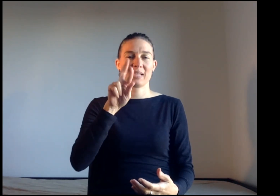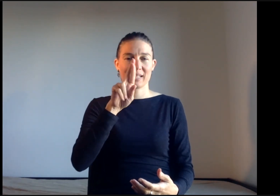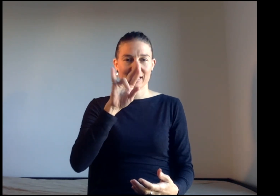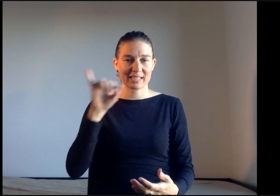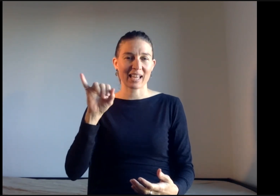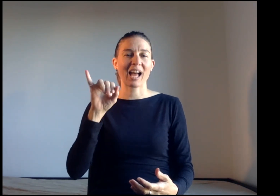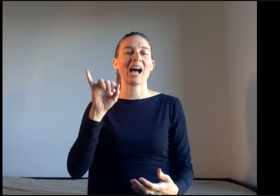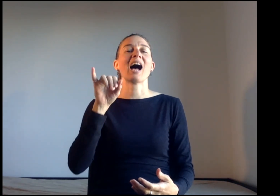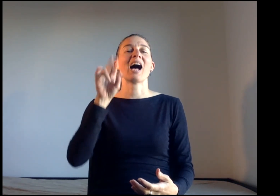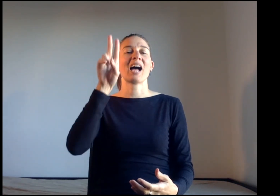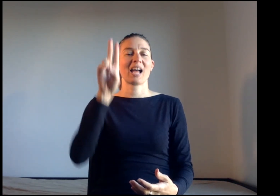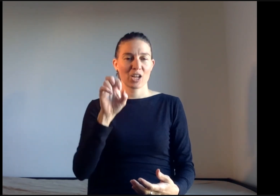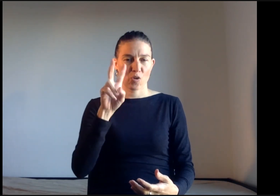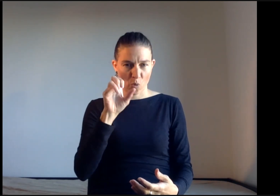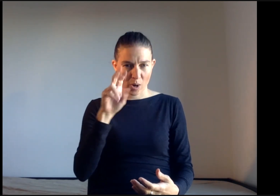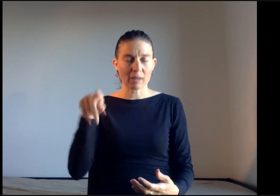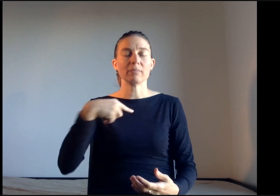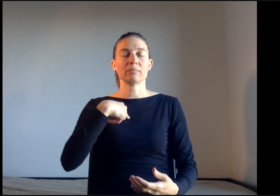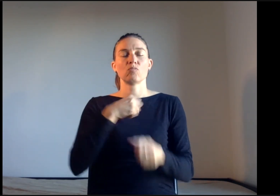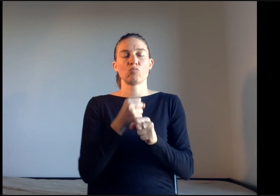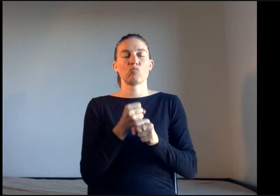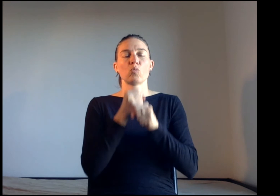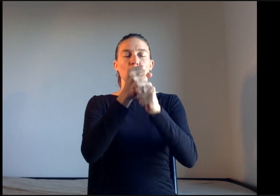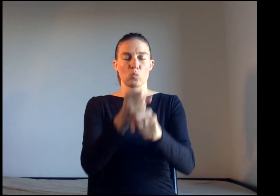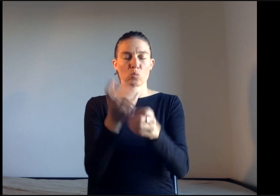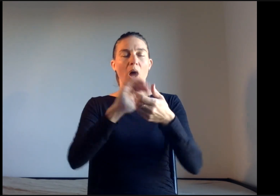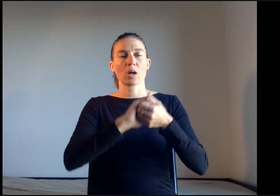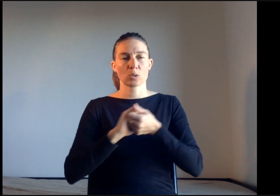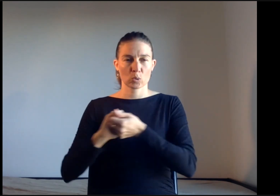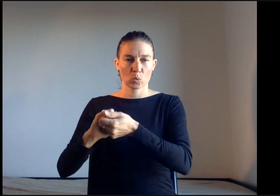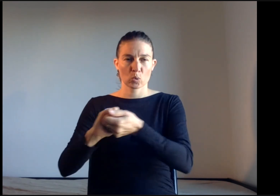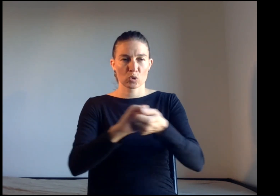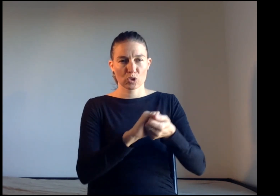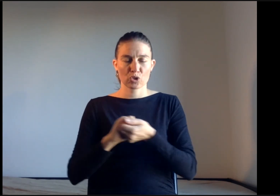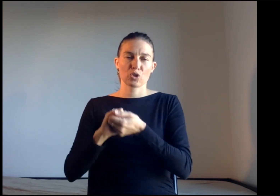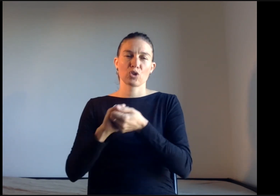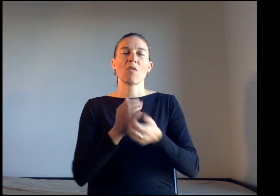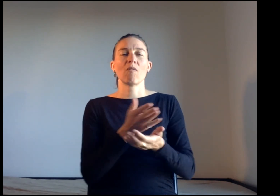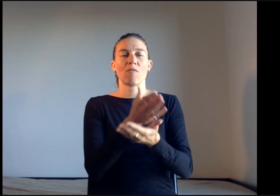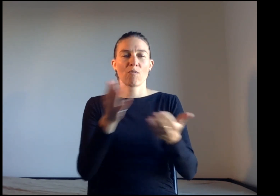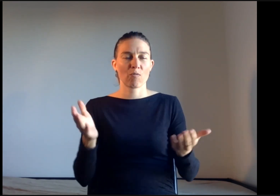I'm representing the association for cochlear implant users